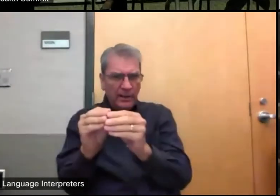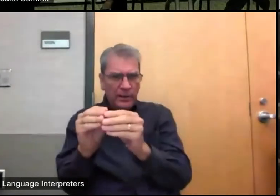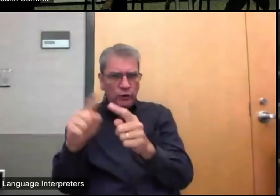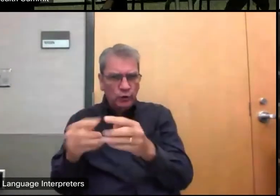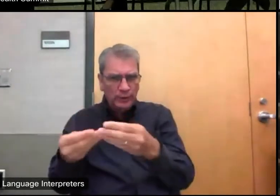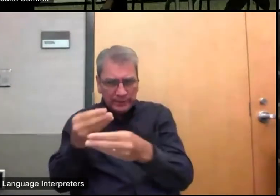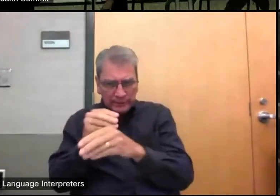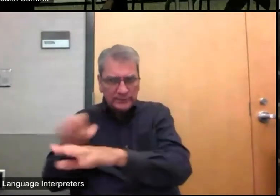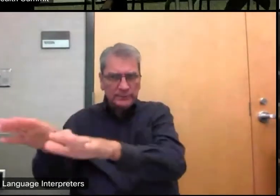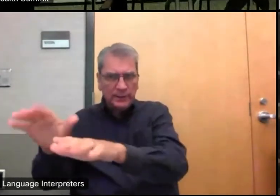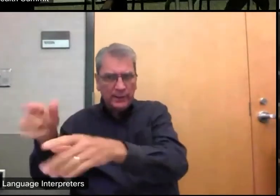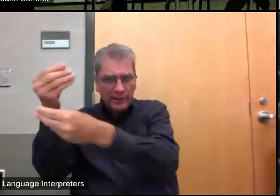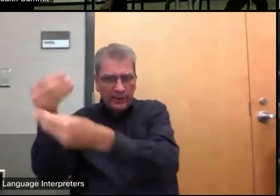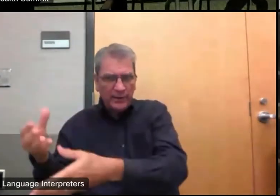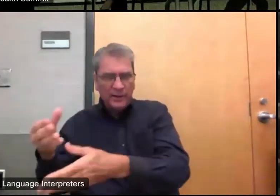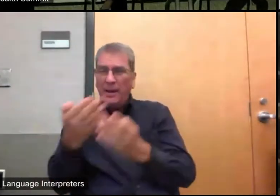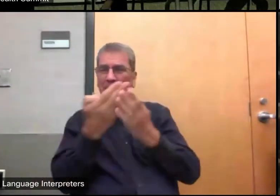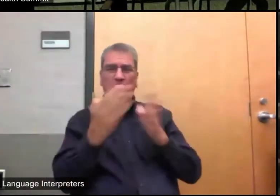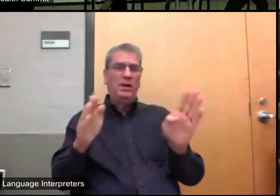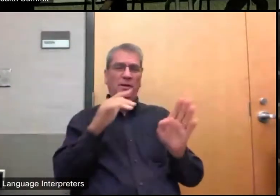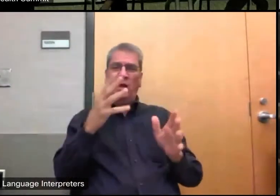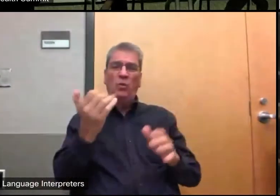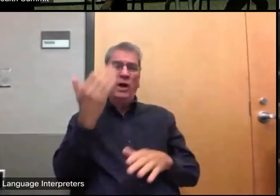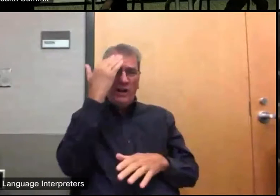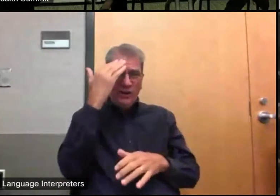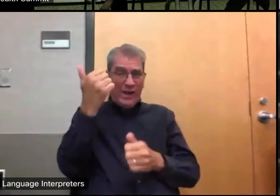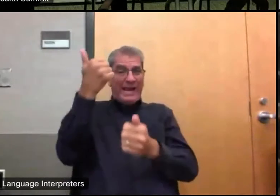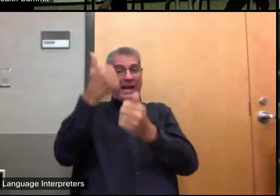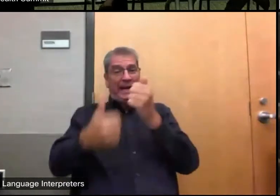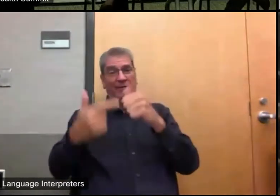public doesn't want to know every time. 1 little new study comes out.